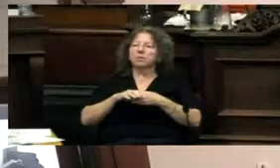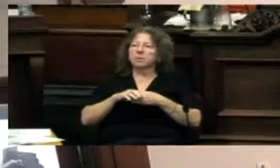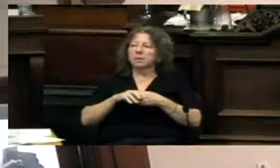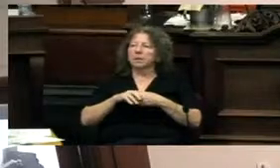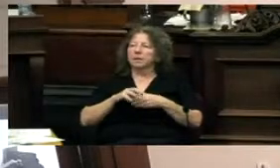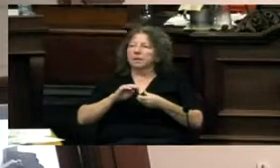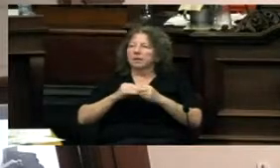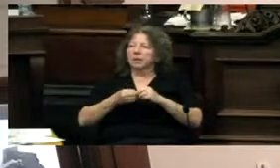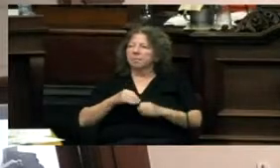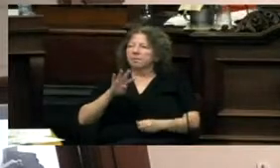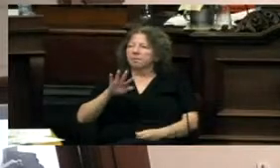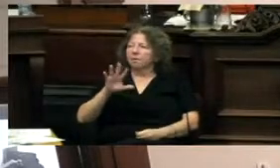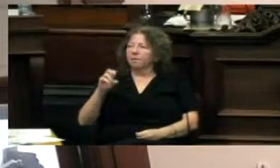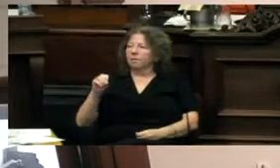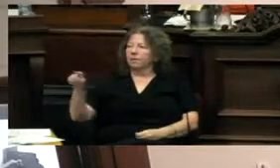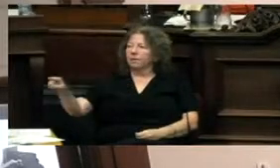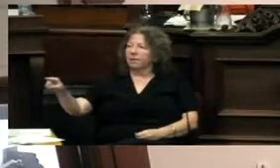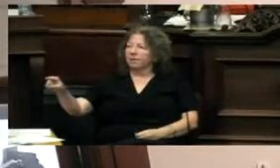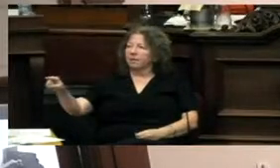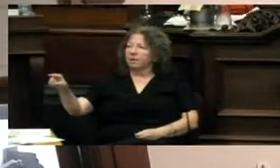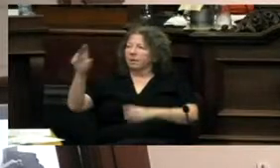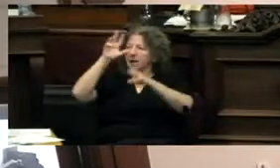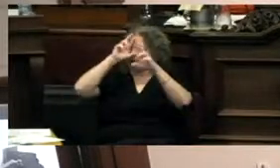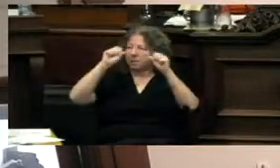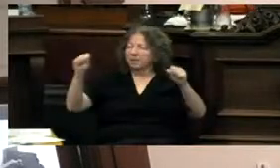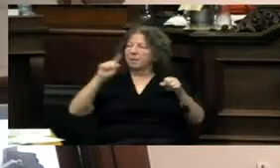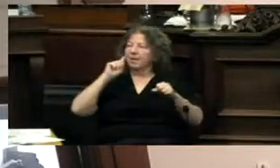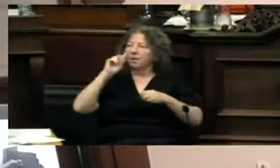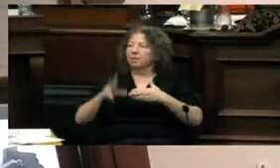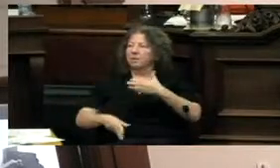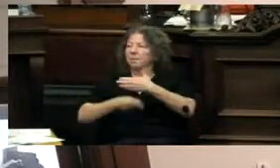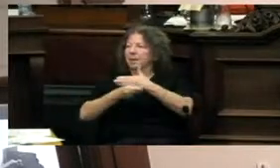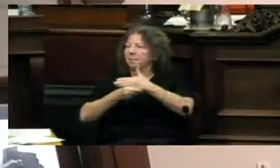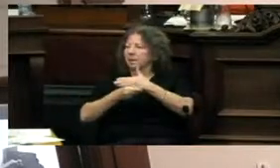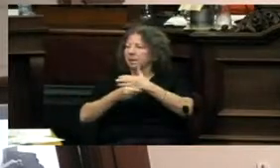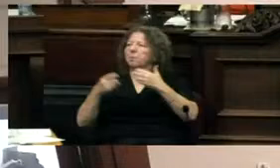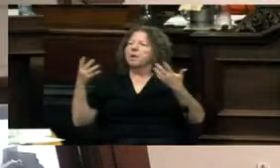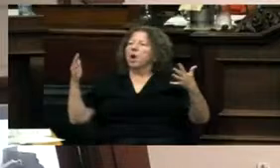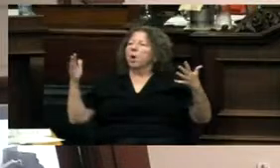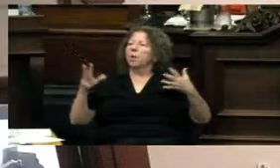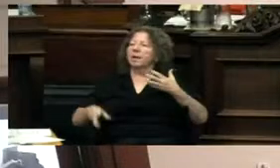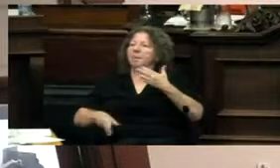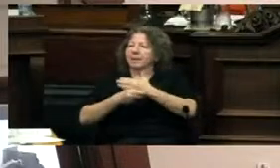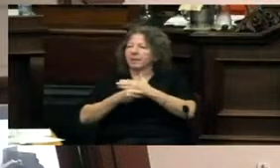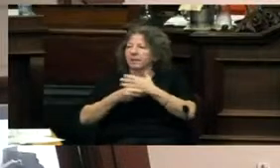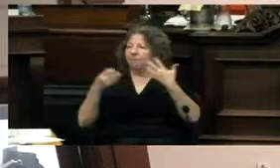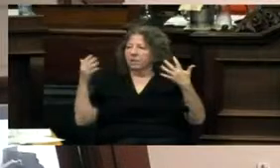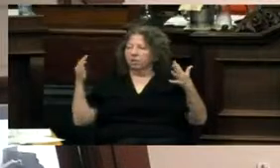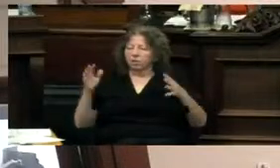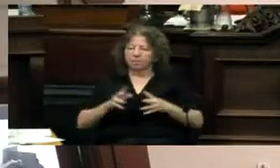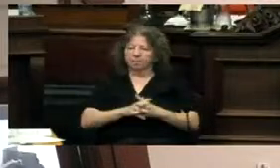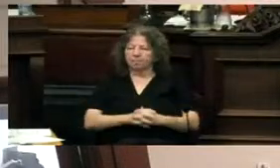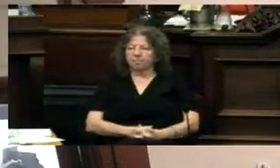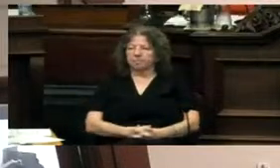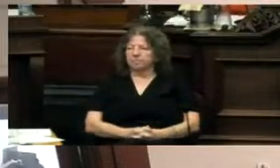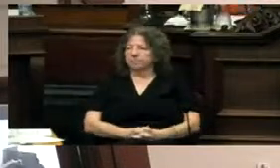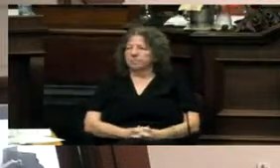been moved second. It's been seconded. All right. So now we'll vote on introductory number 450. Roll call. Mr.